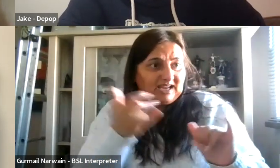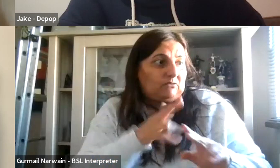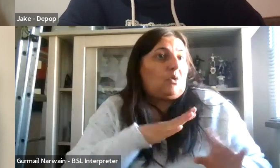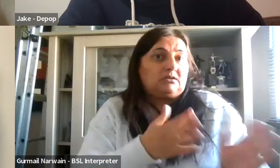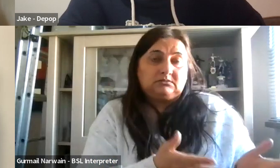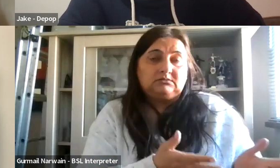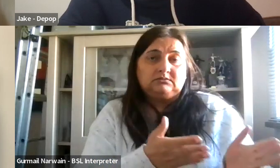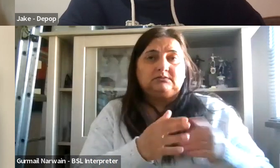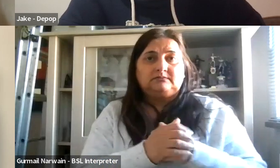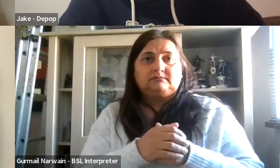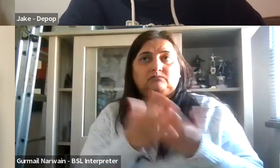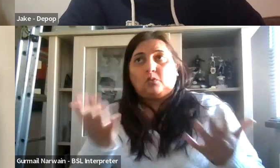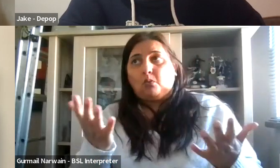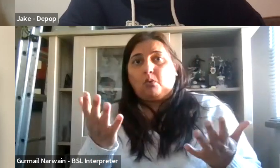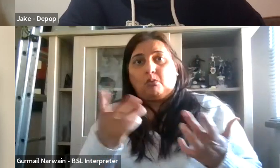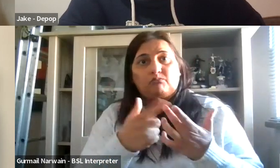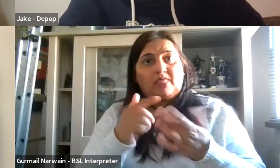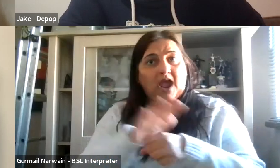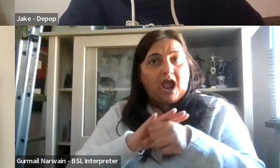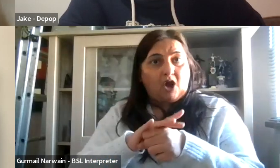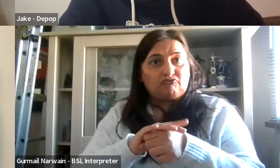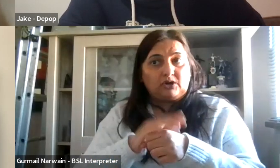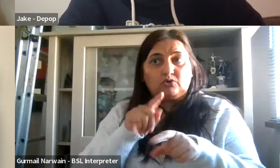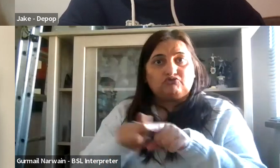new things while there. If if they want to, and moving on to either the other areas or trying new things while